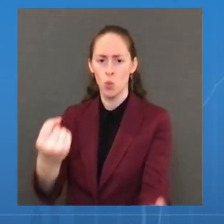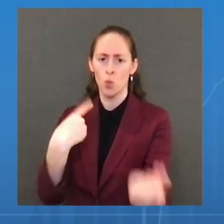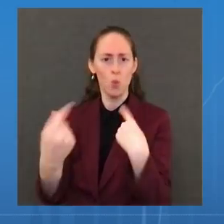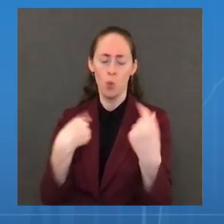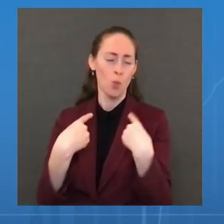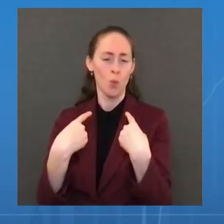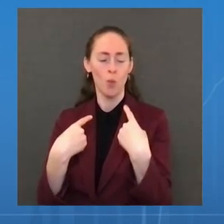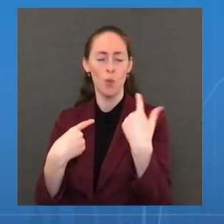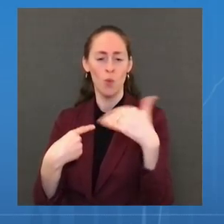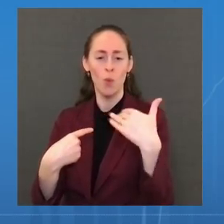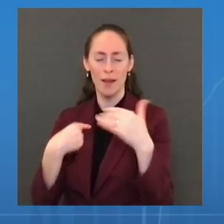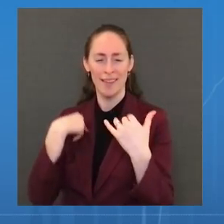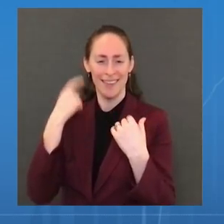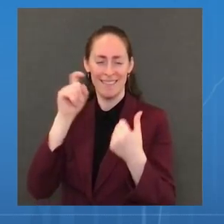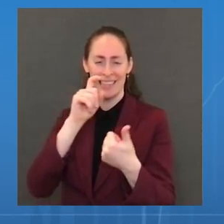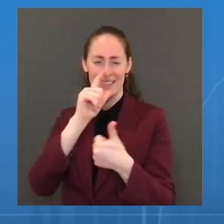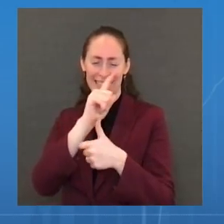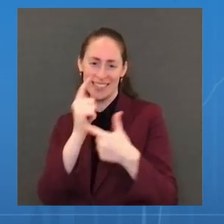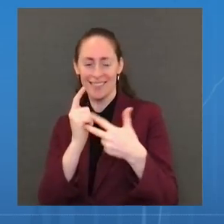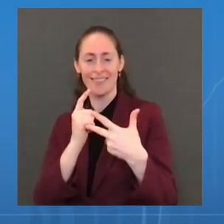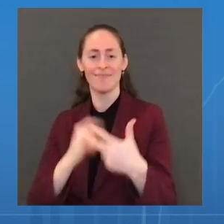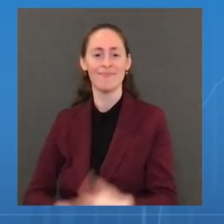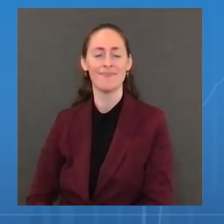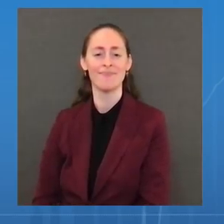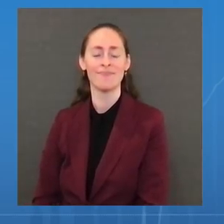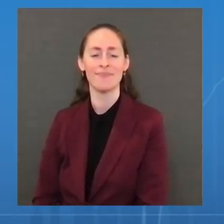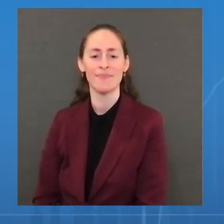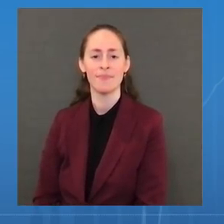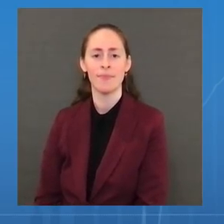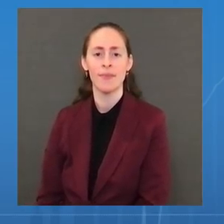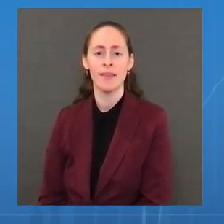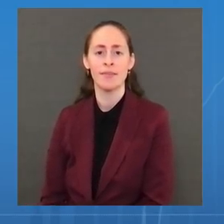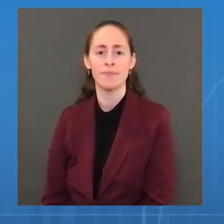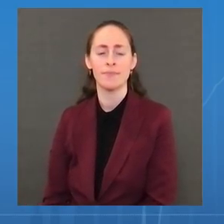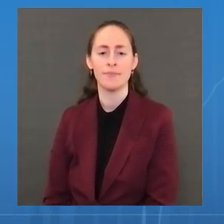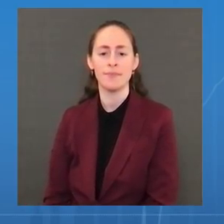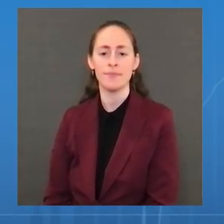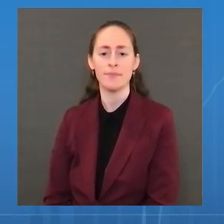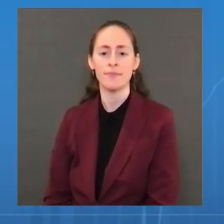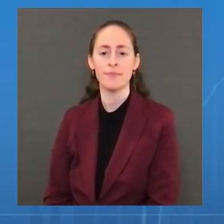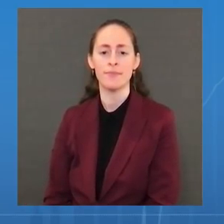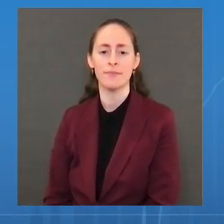As I said, 95 percent of federal workers